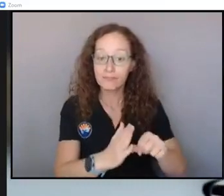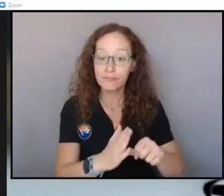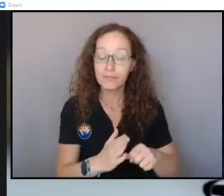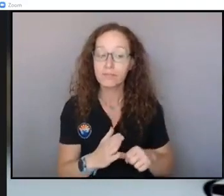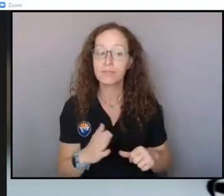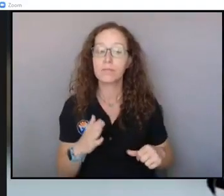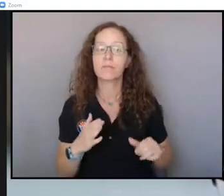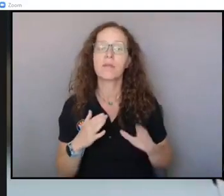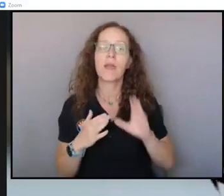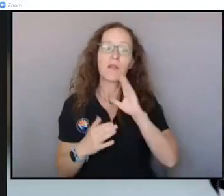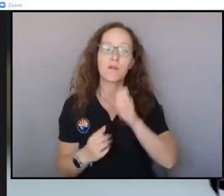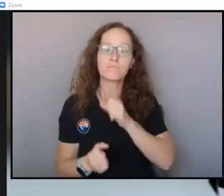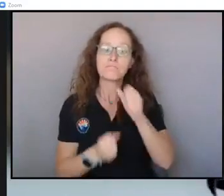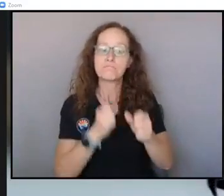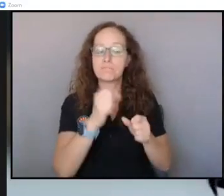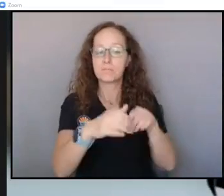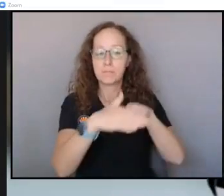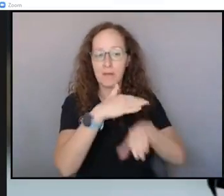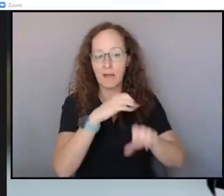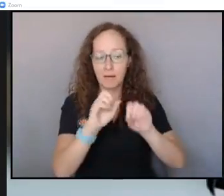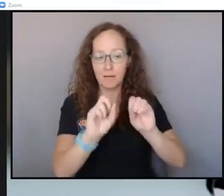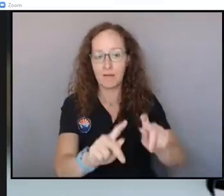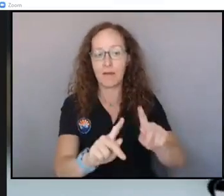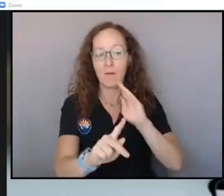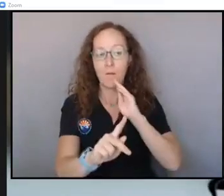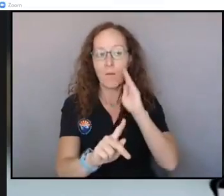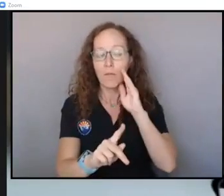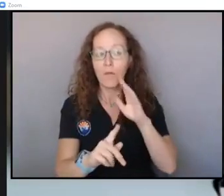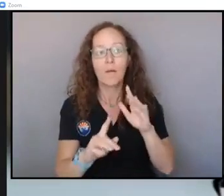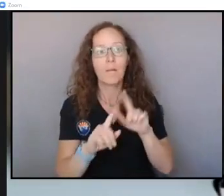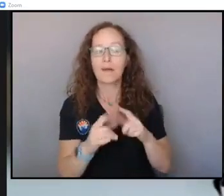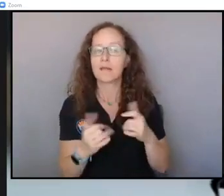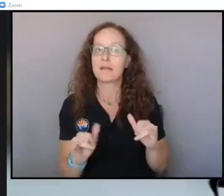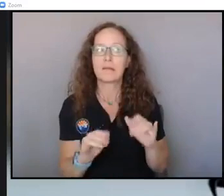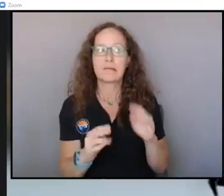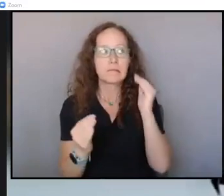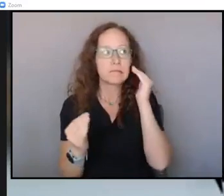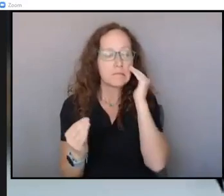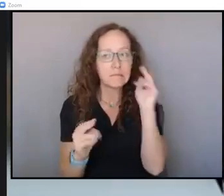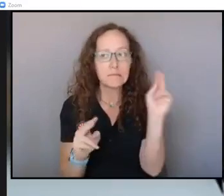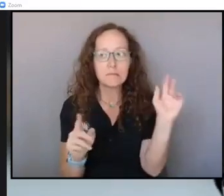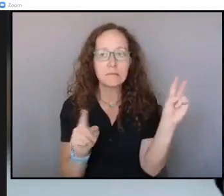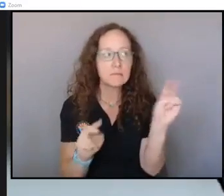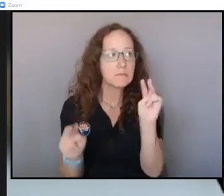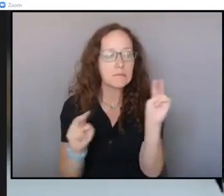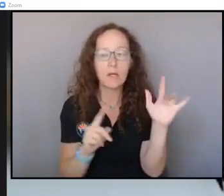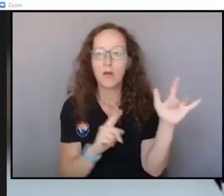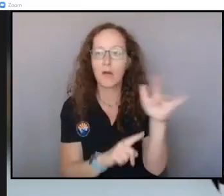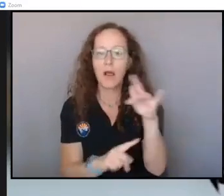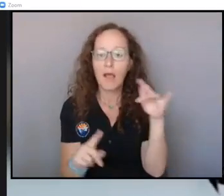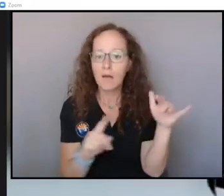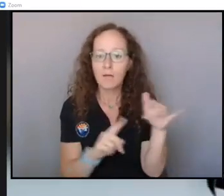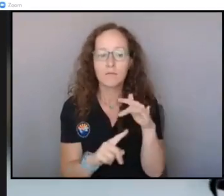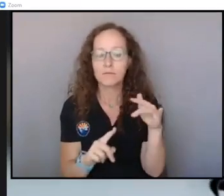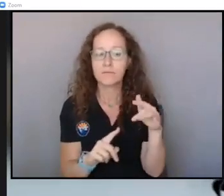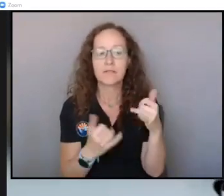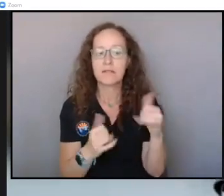THOSE COMMUNITIES ARE STILL IN SET STATUS. WE HAVE HEARD A LOT OF GOOD NEWS, BUT JUST BE AWARE OF WHAT IS